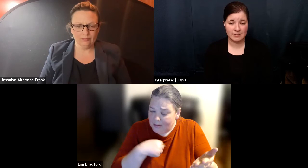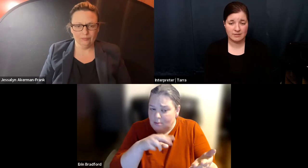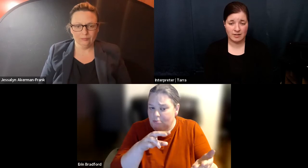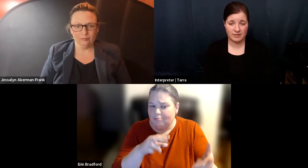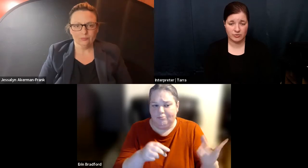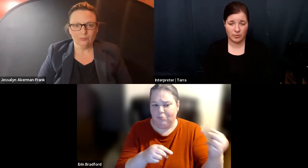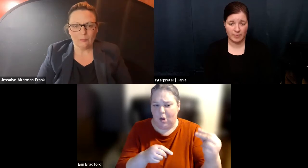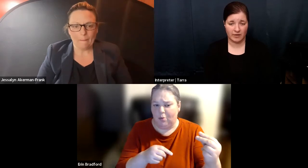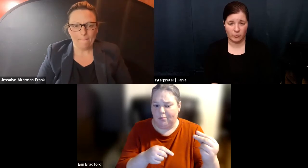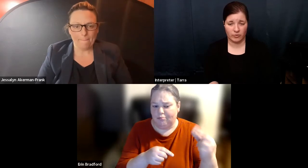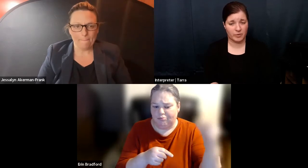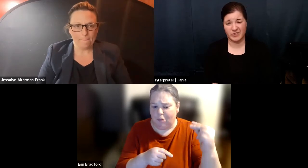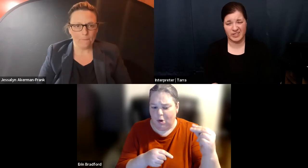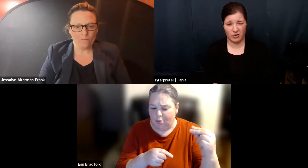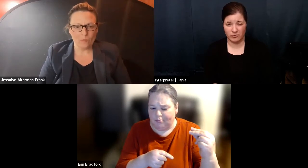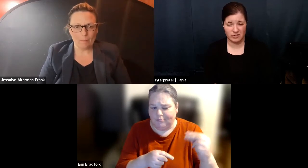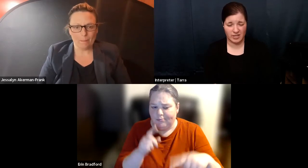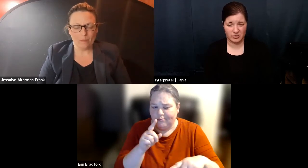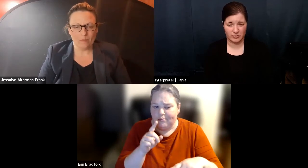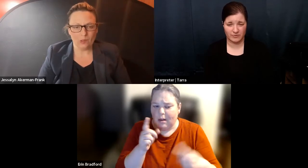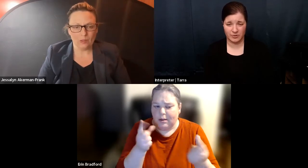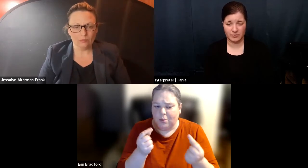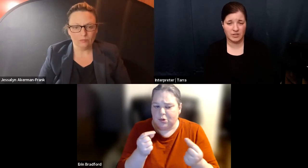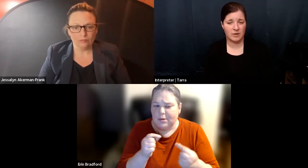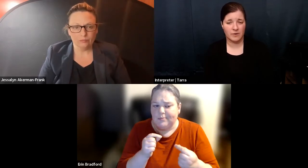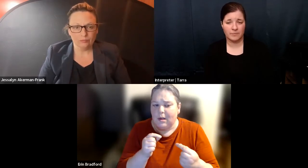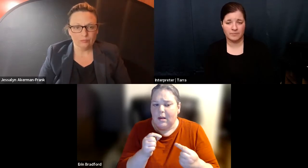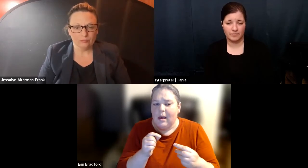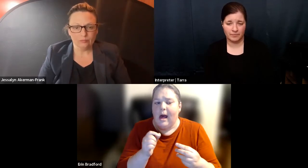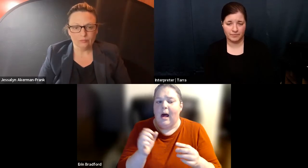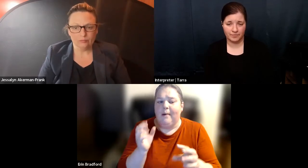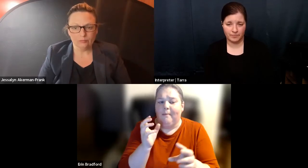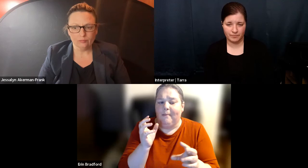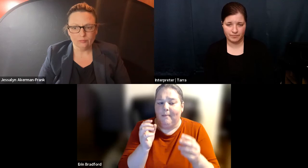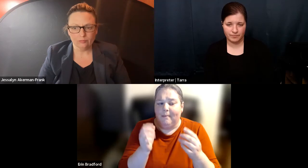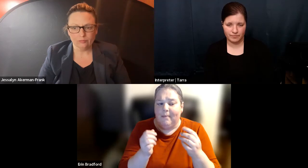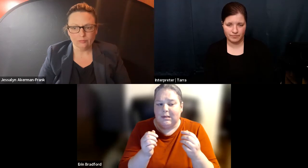Because they won't write back and forth with me. I've tried that. And I've tried pointing to write back and forth with me. But they don't.